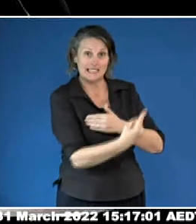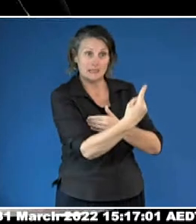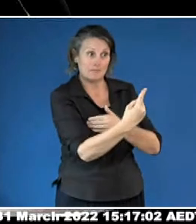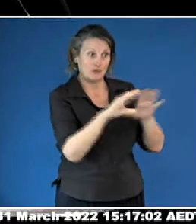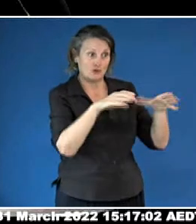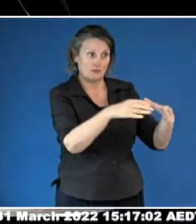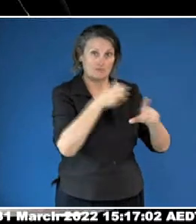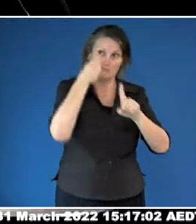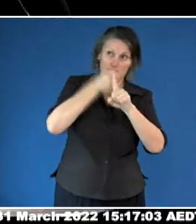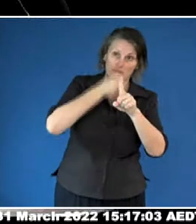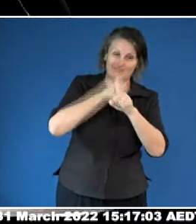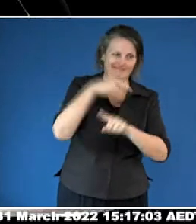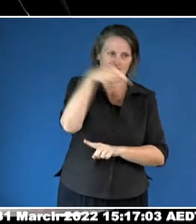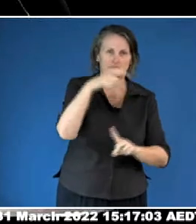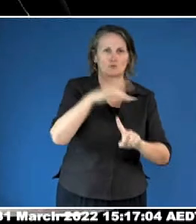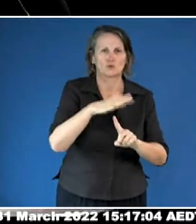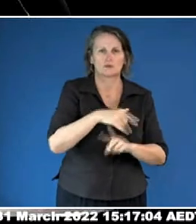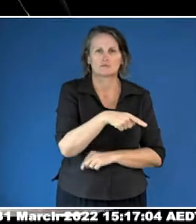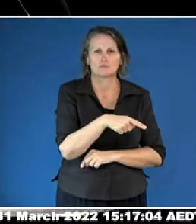It is - you know, there is - it is under-resourced.